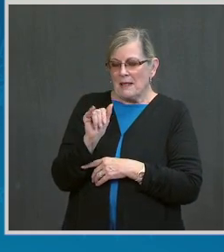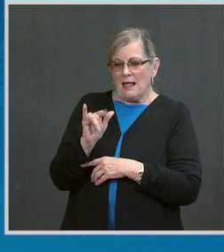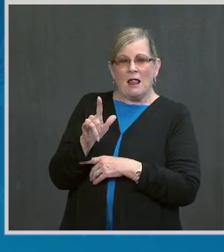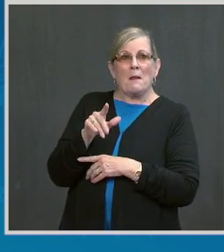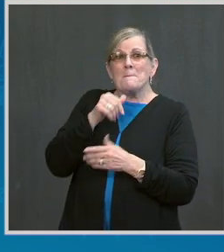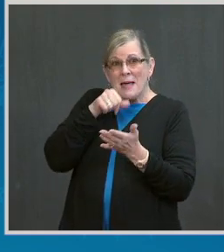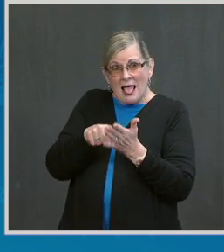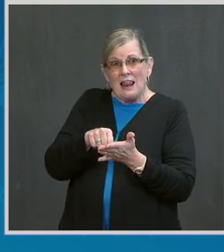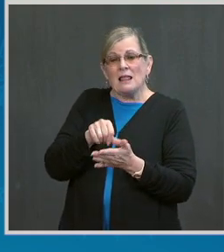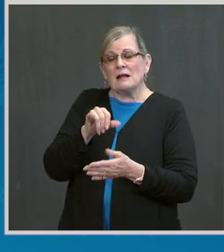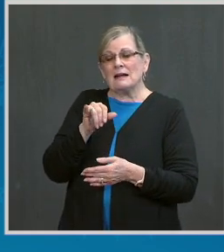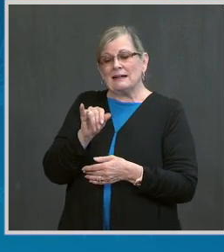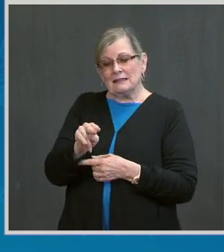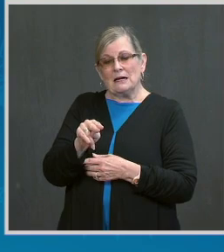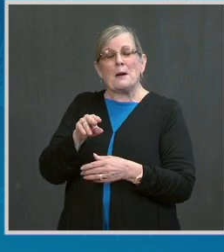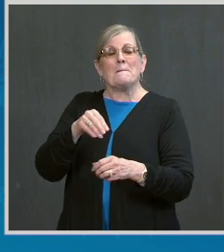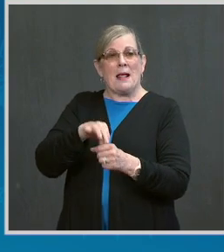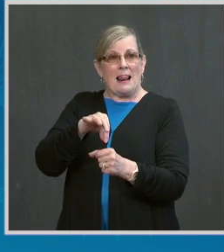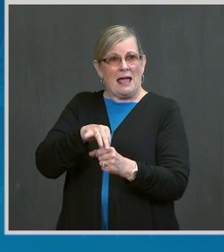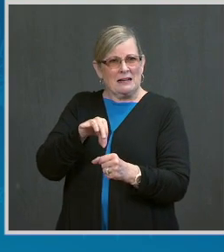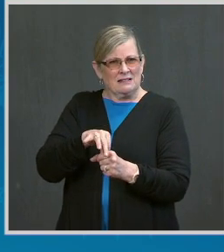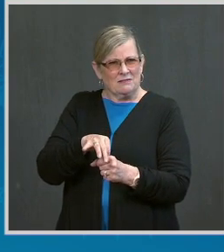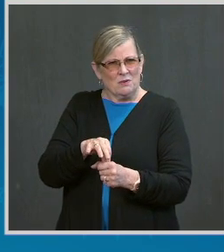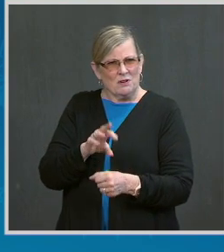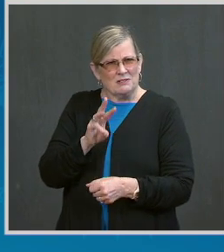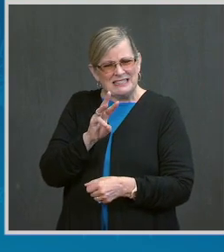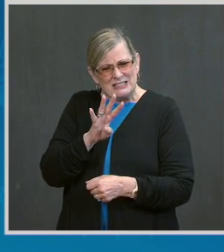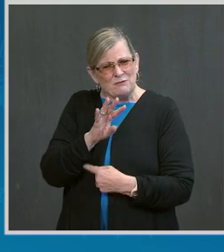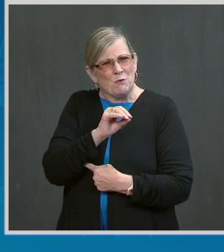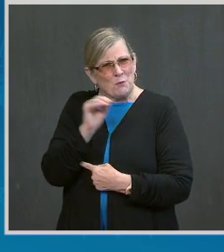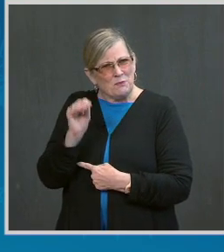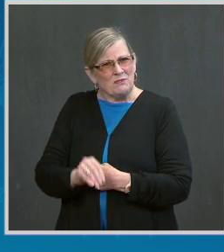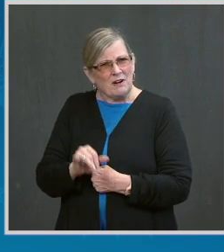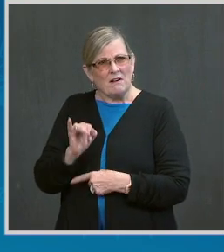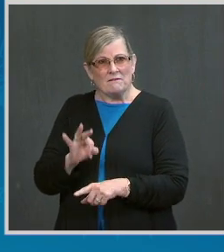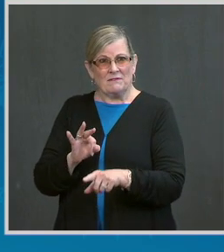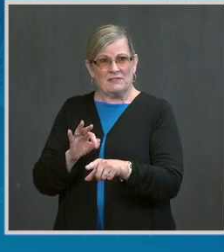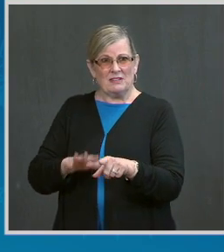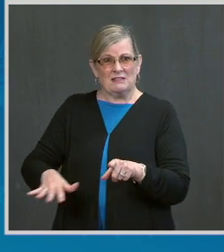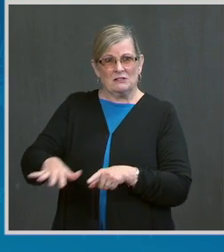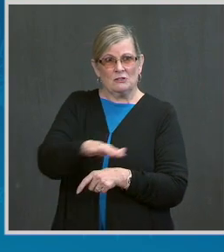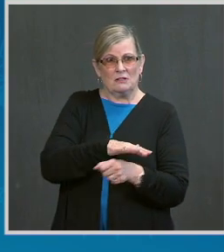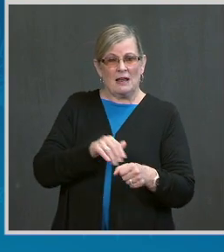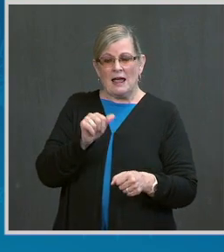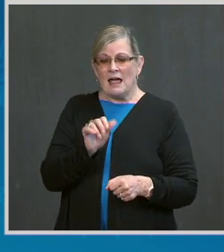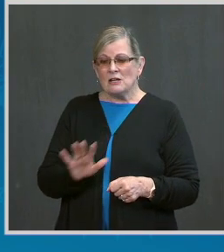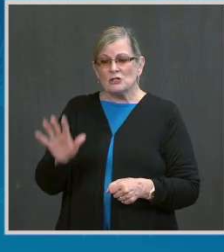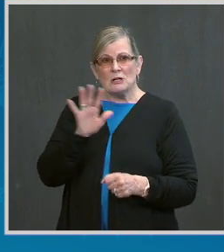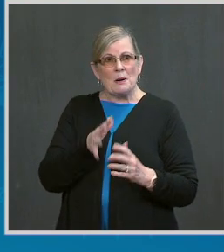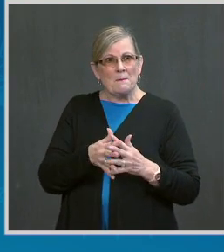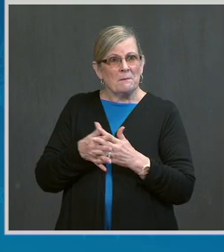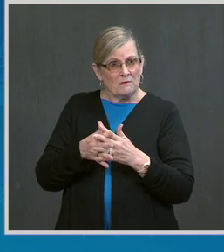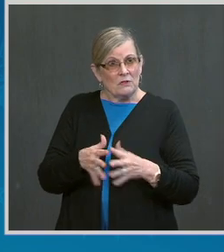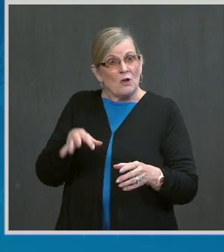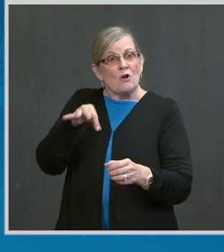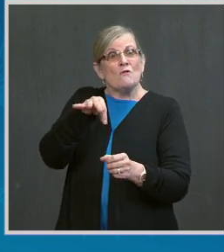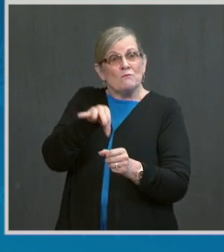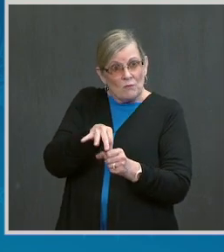while 64 percent of Asian-Americans vote by mail. In fact, in Georgia, in the state of Georgia,